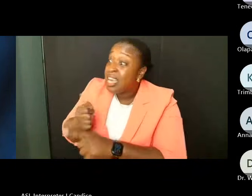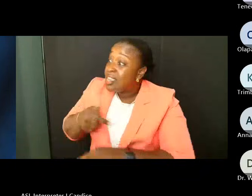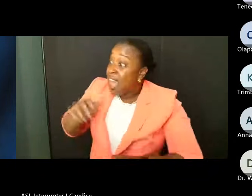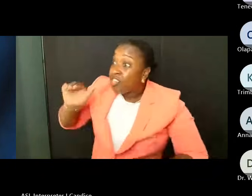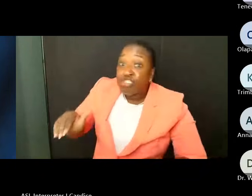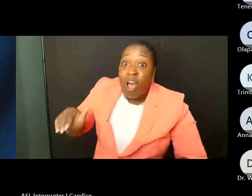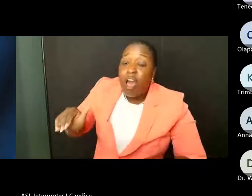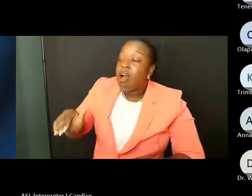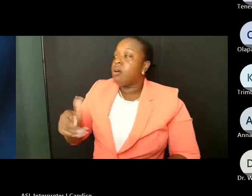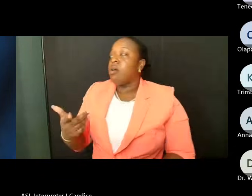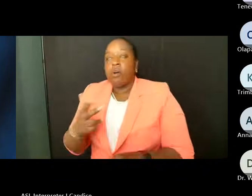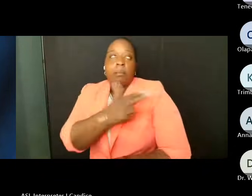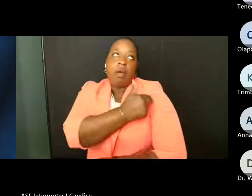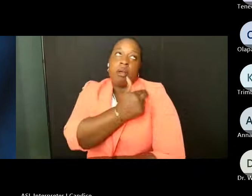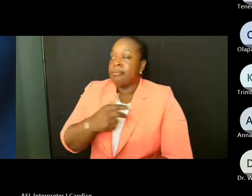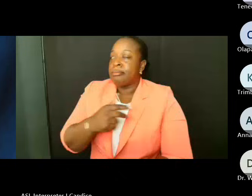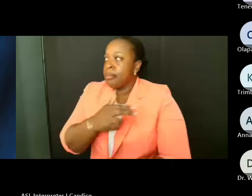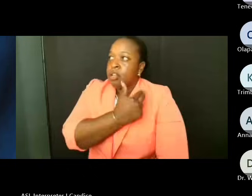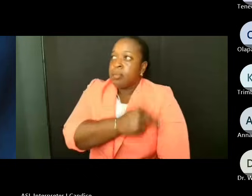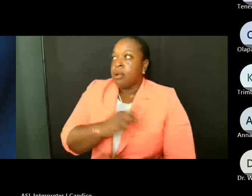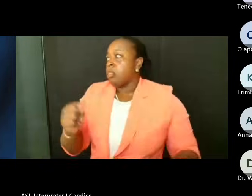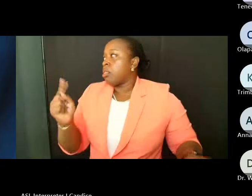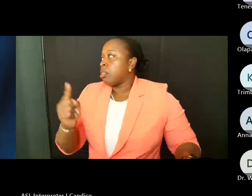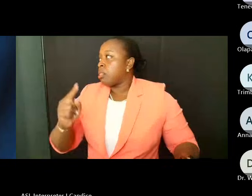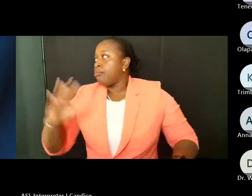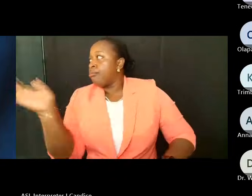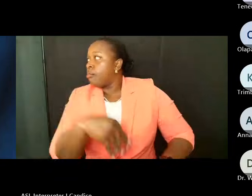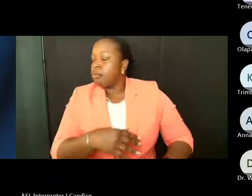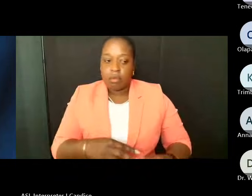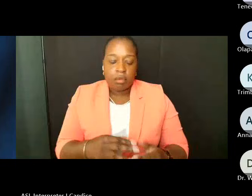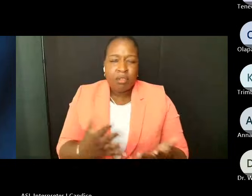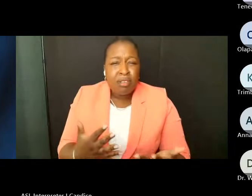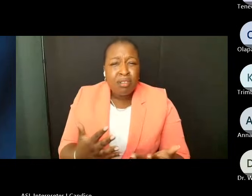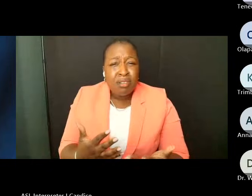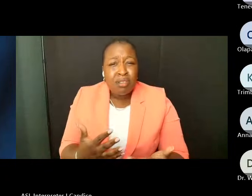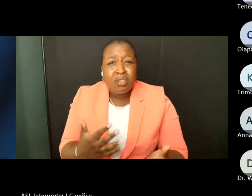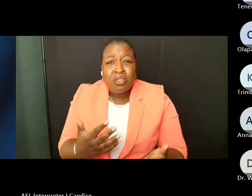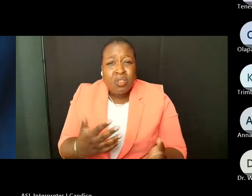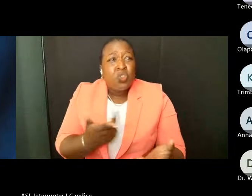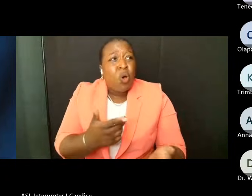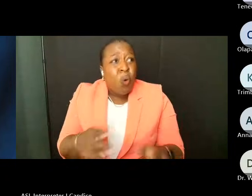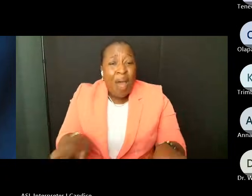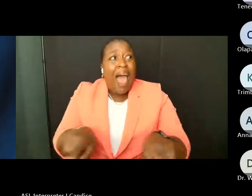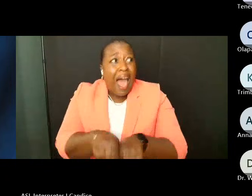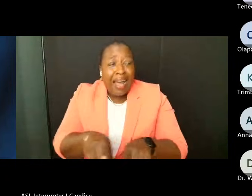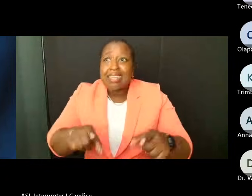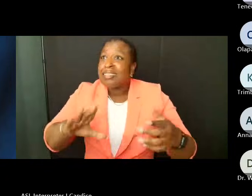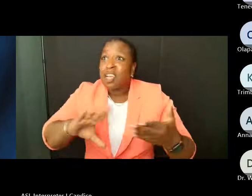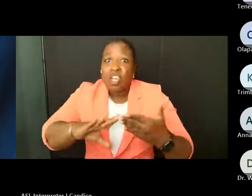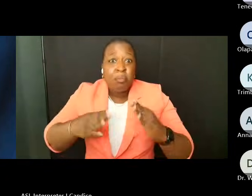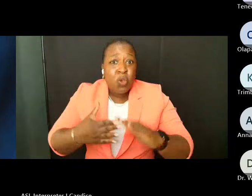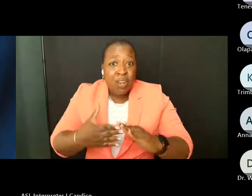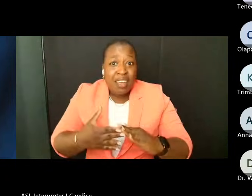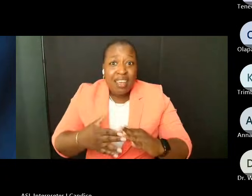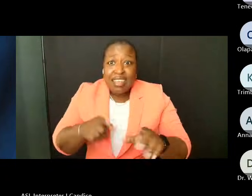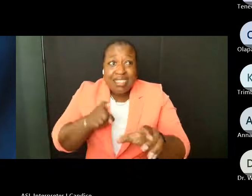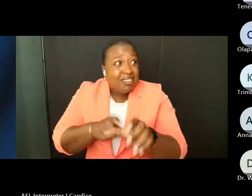in the hospital all the time. So, as a community, sickle cell is not even in the front and center,